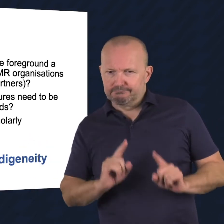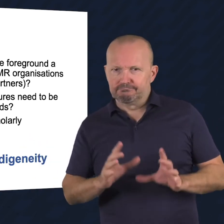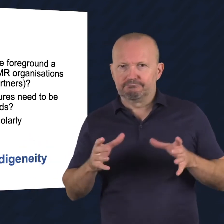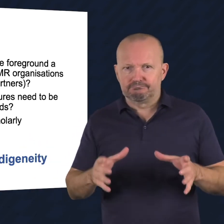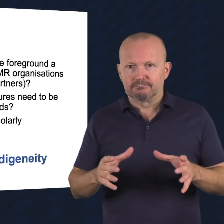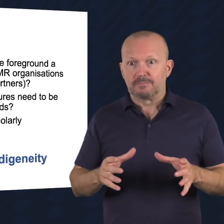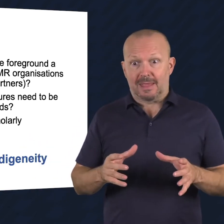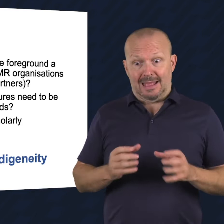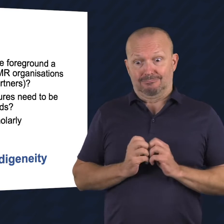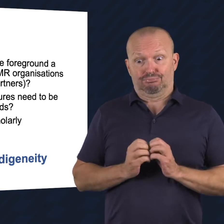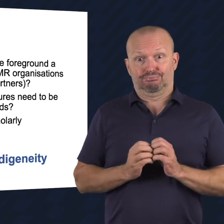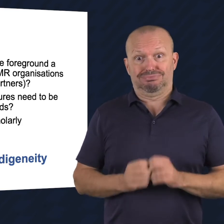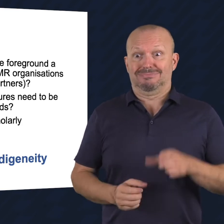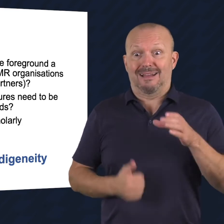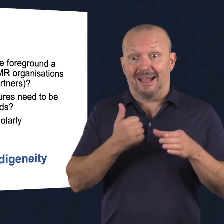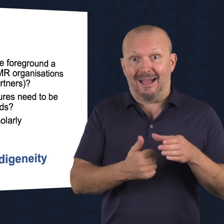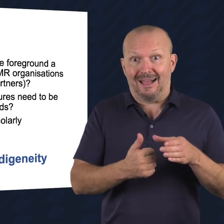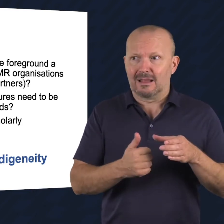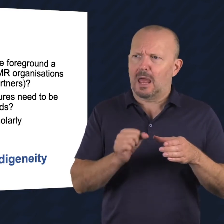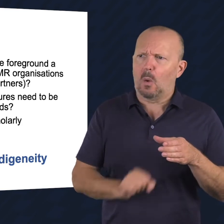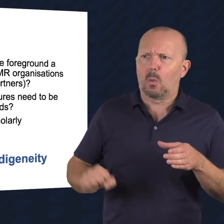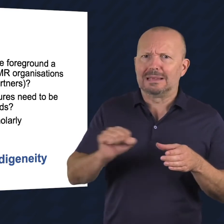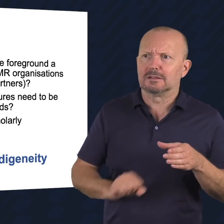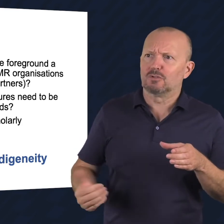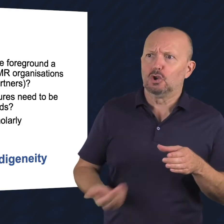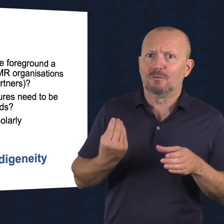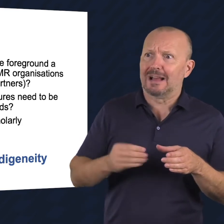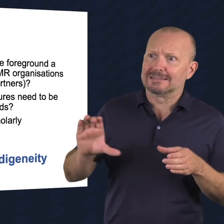the Literary Atlas of Wellington, are waiting for additional funding at the same time,